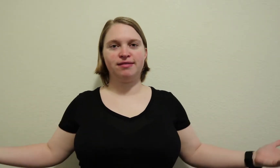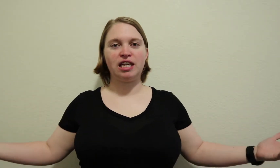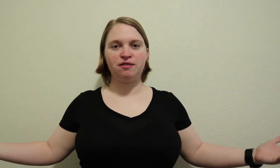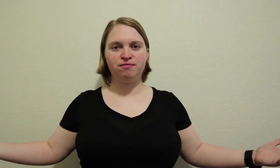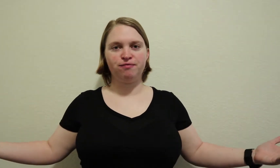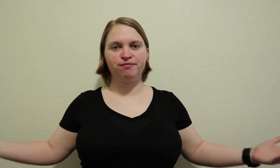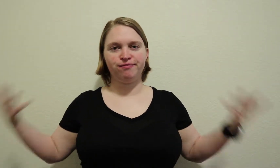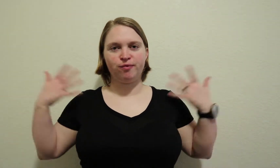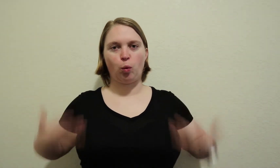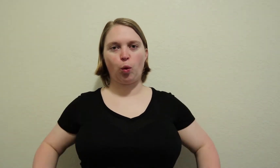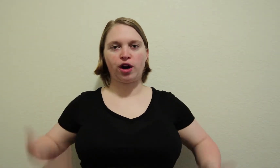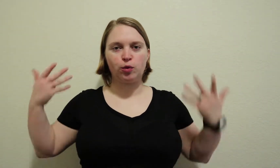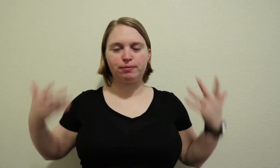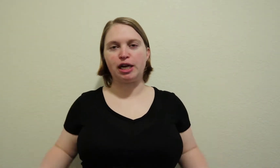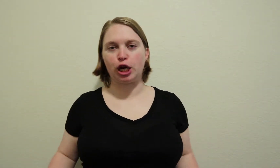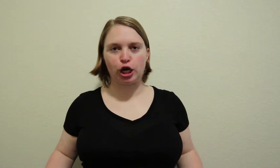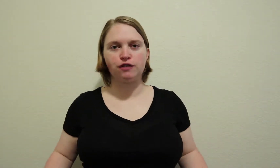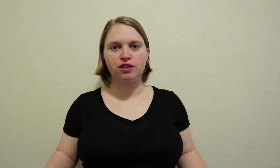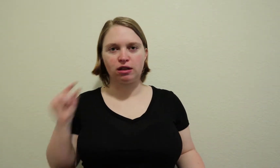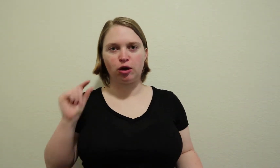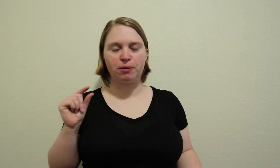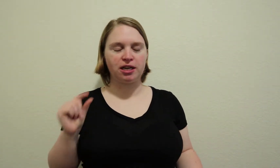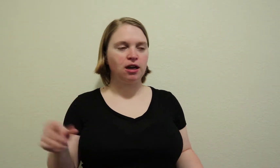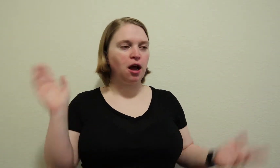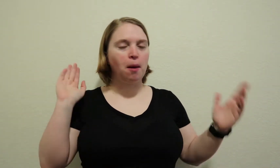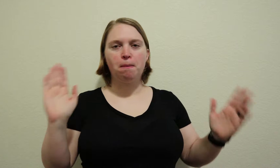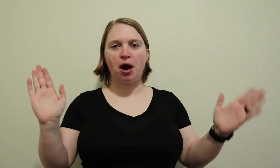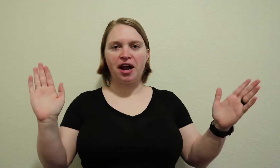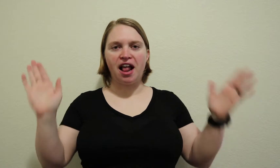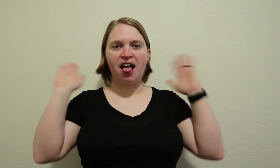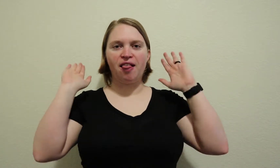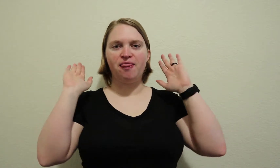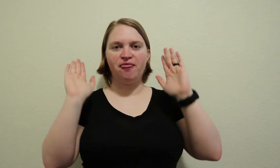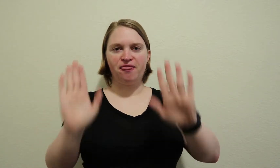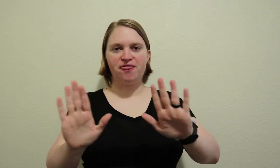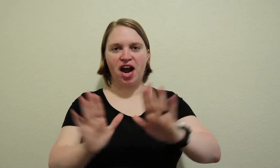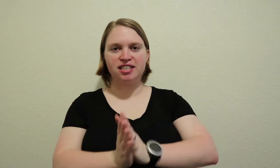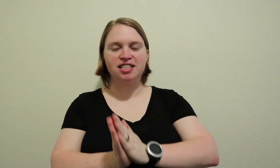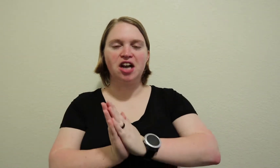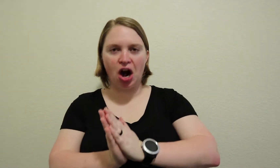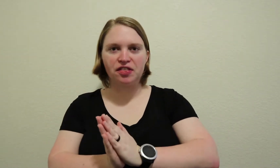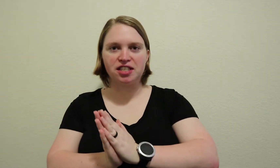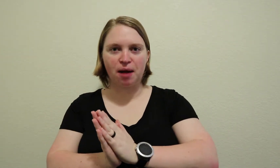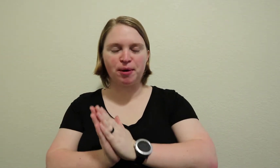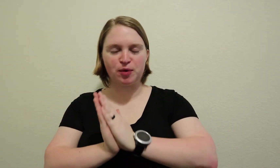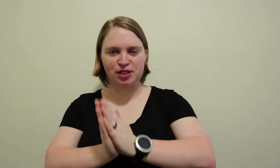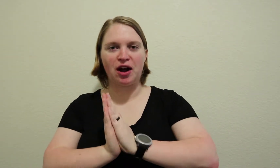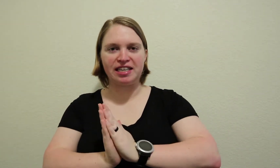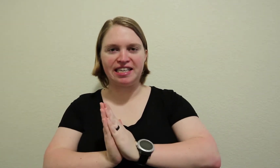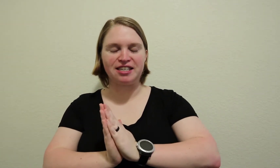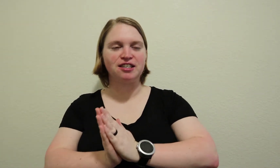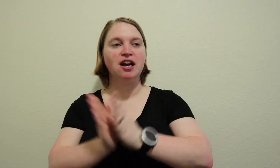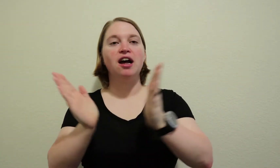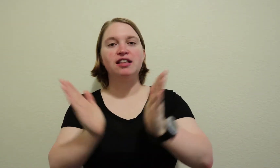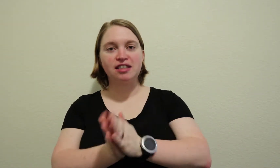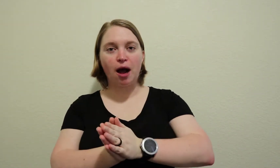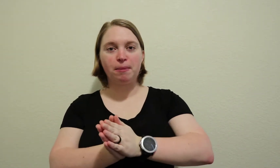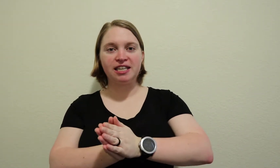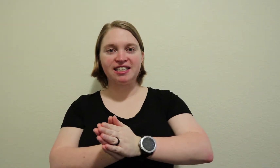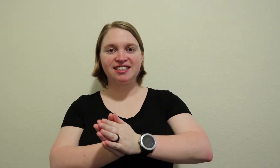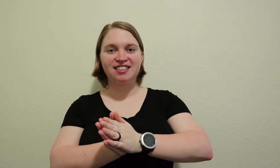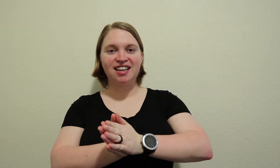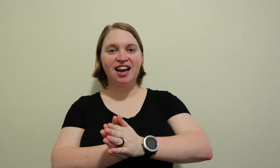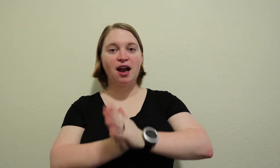didn't work with my curves a little bit but that's not the topic we're talking here, the topic is